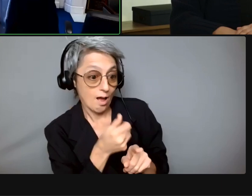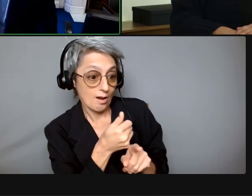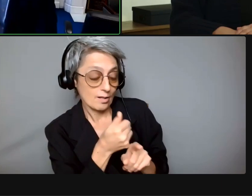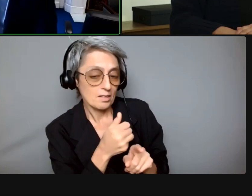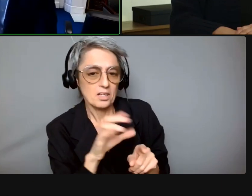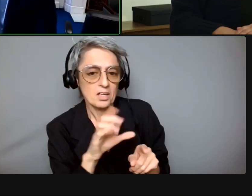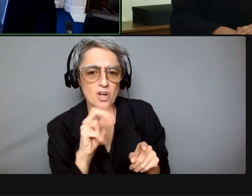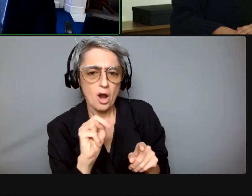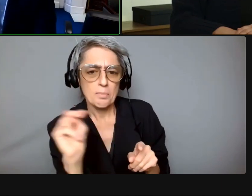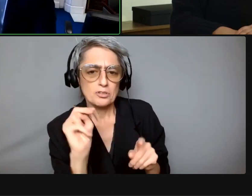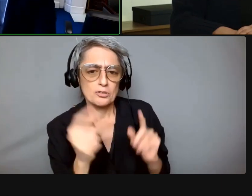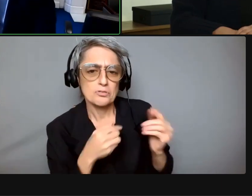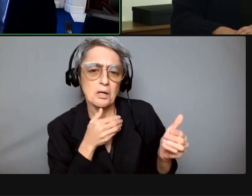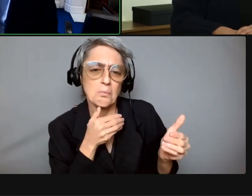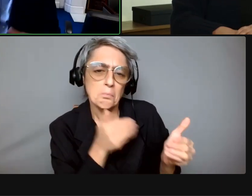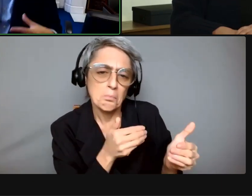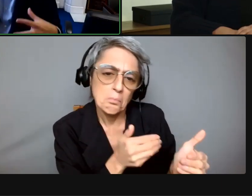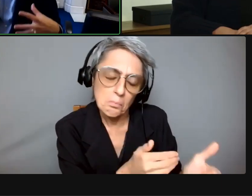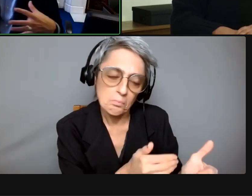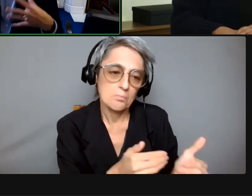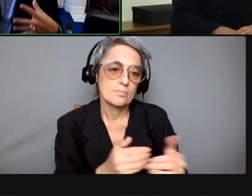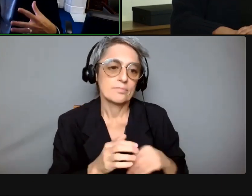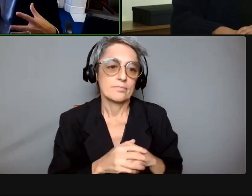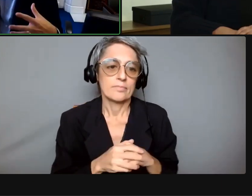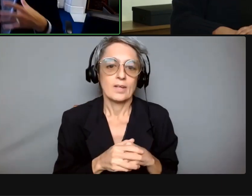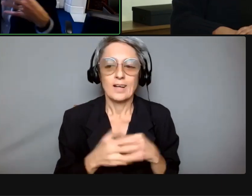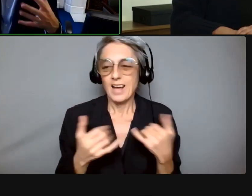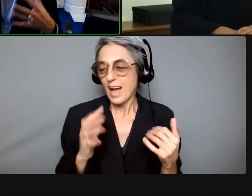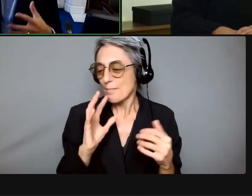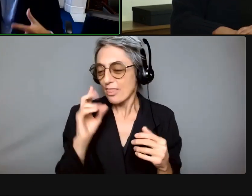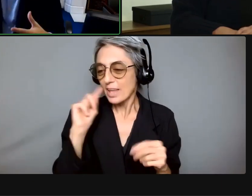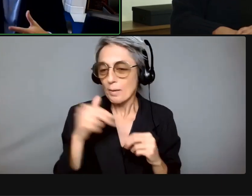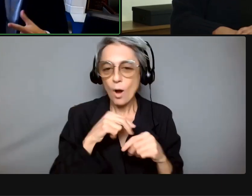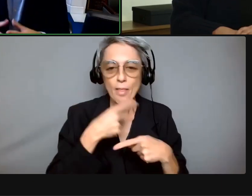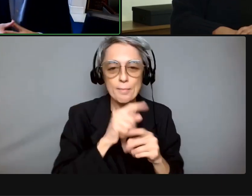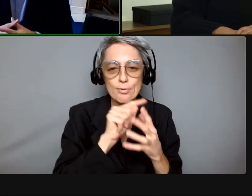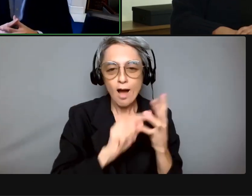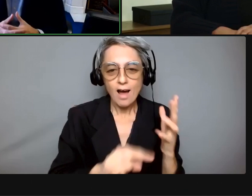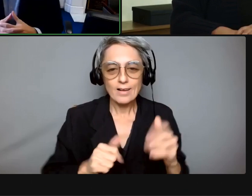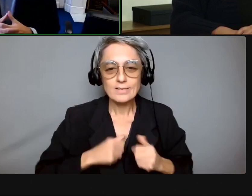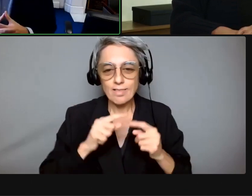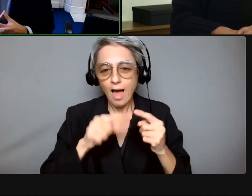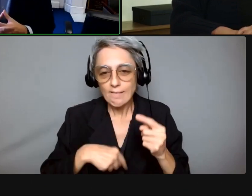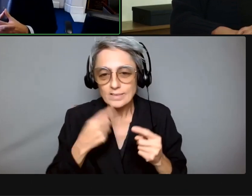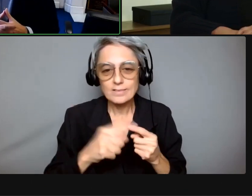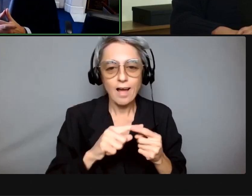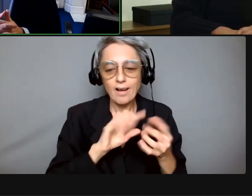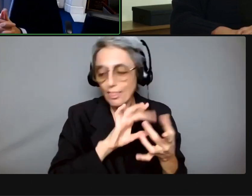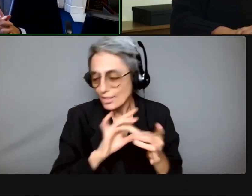and the entire lifecycle of products. Can you tell us a little bit about those highs and lows and and progress being made to get there?